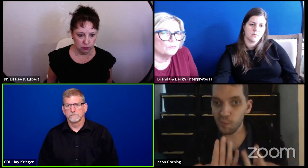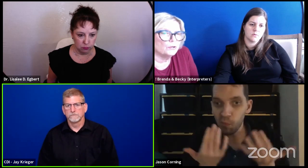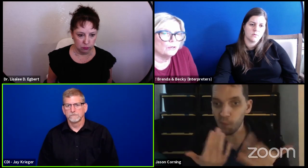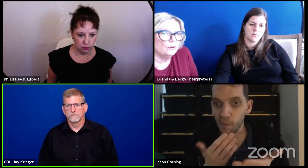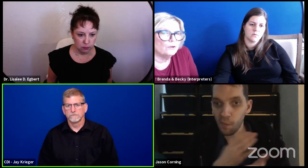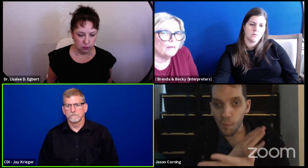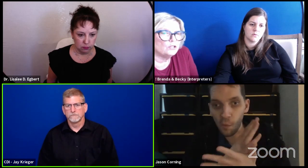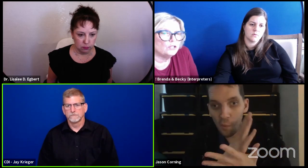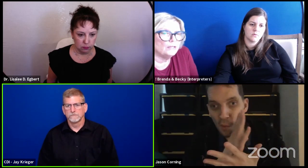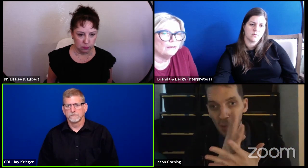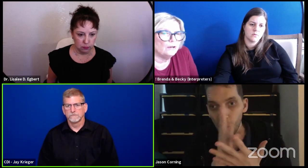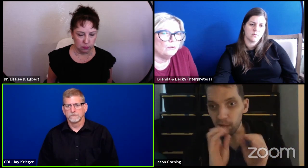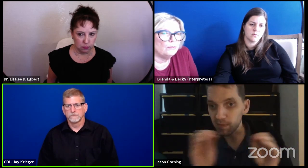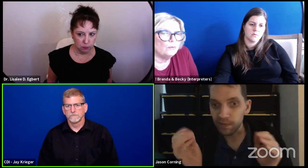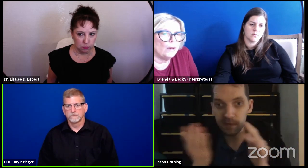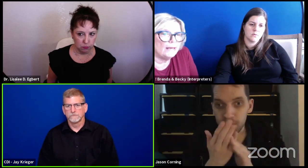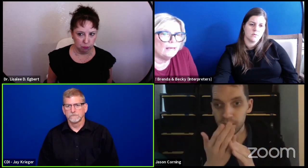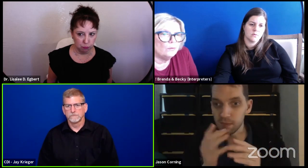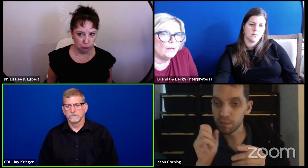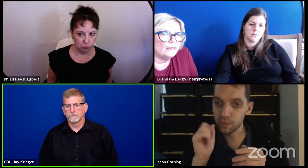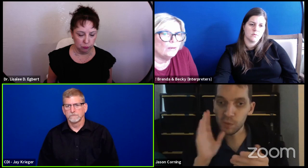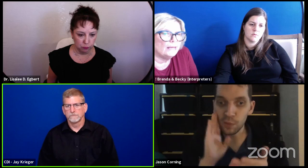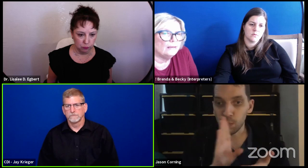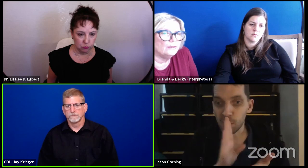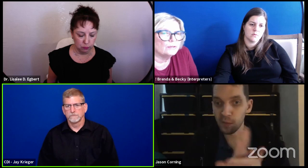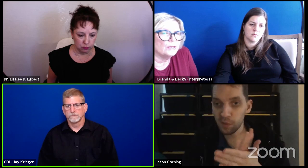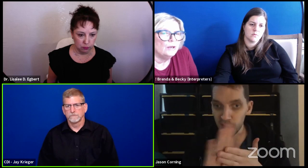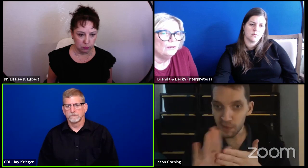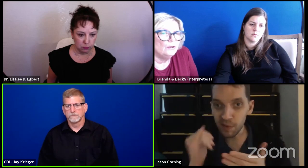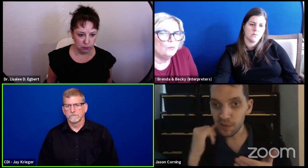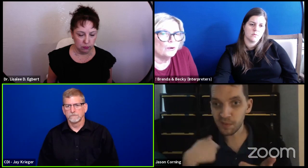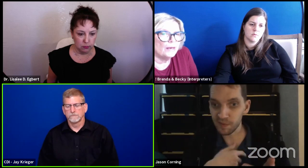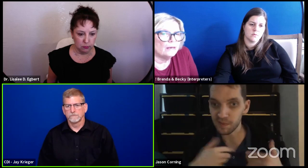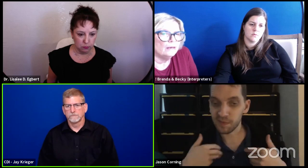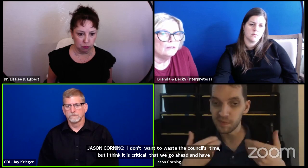critical information out there. We've been waiting and waiting and waiting, and there's no break.